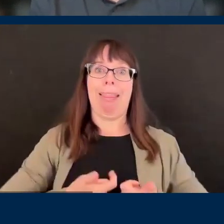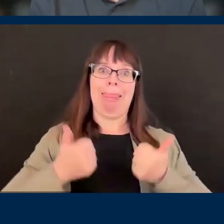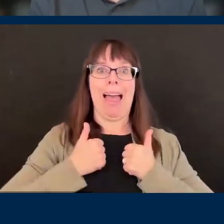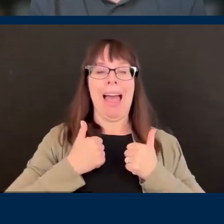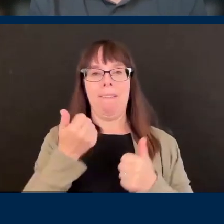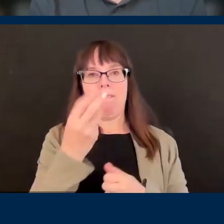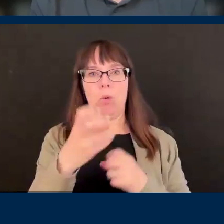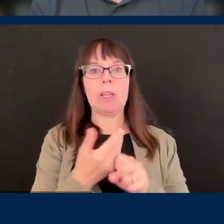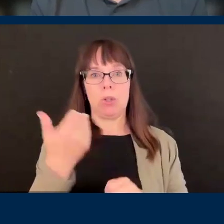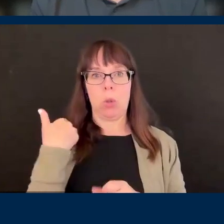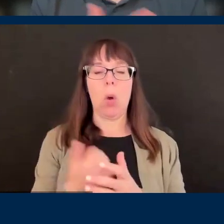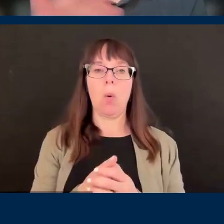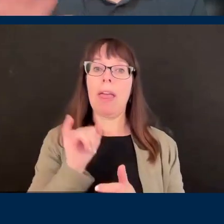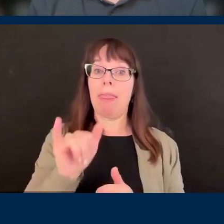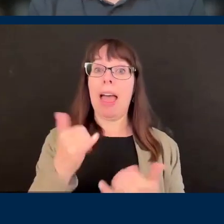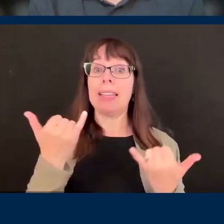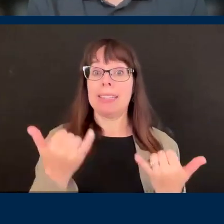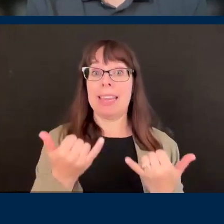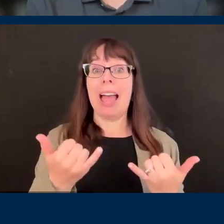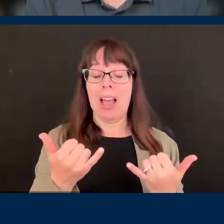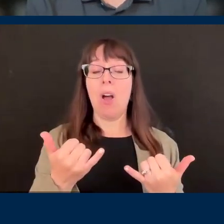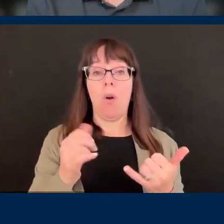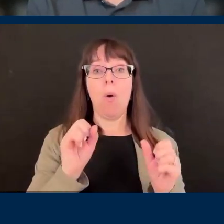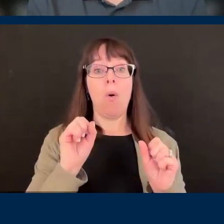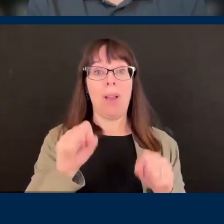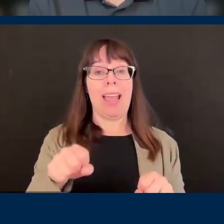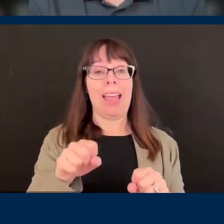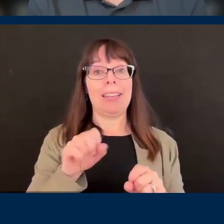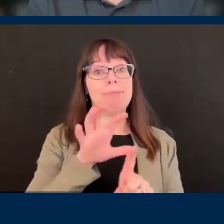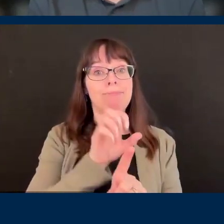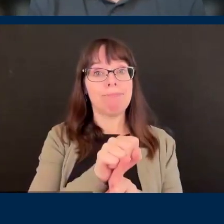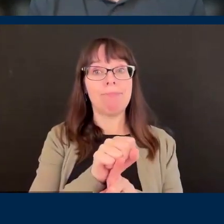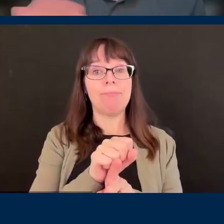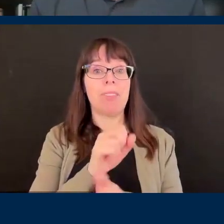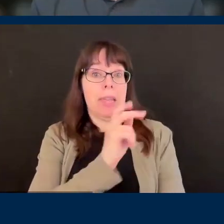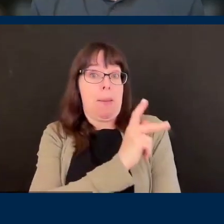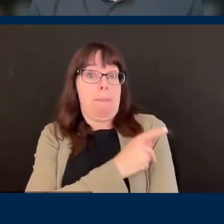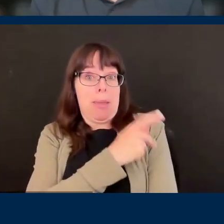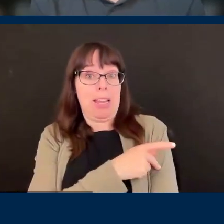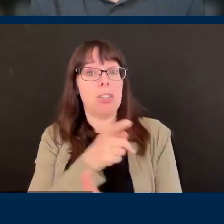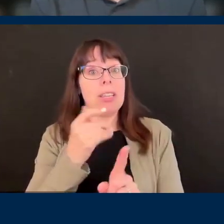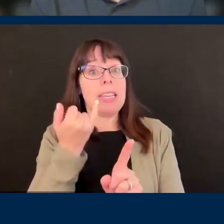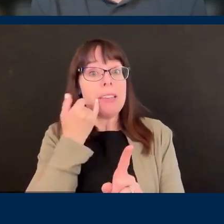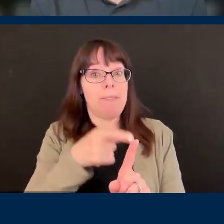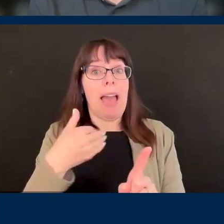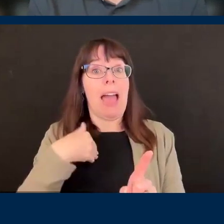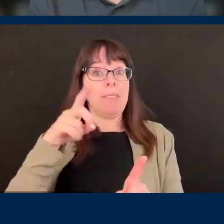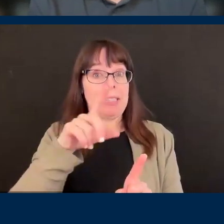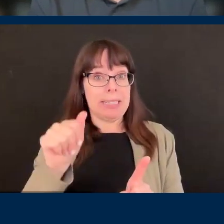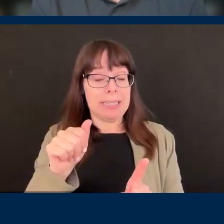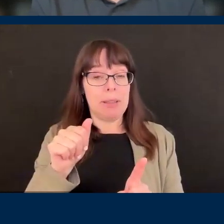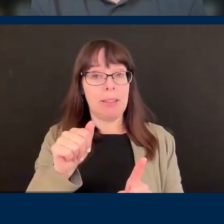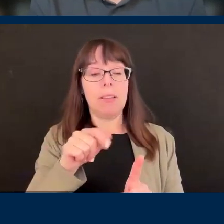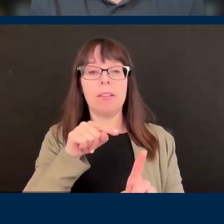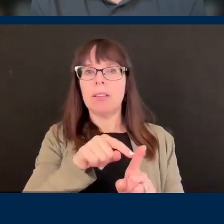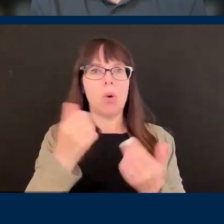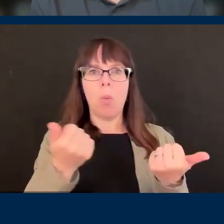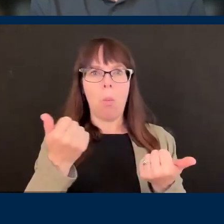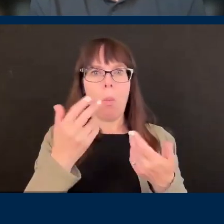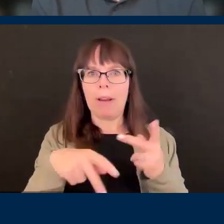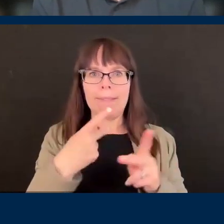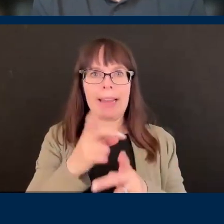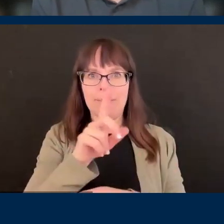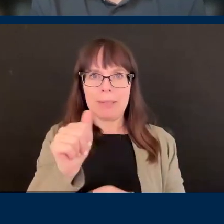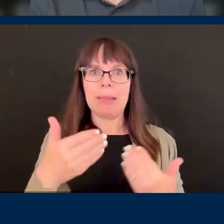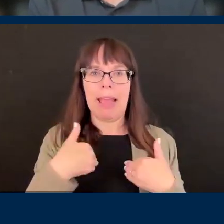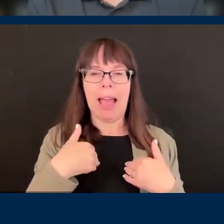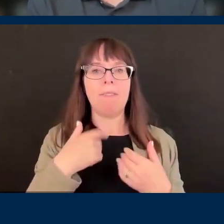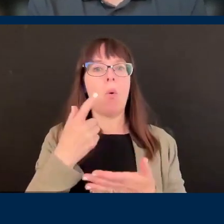and this actually now, can capture at patients. Do you have a disability? And they do what type of disability they have, what type of accommodations they require.